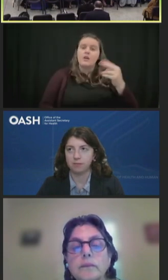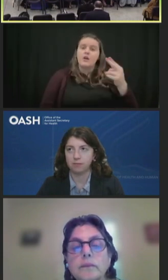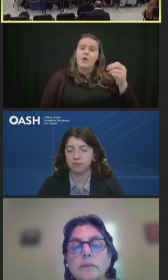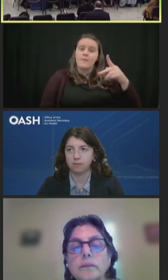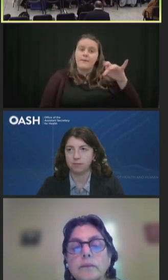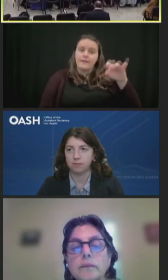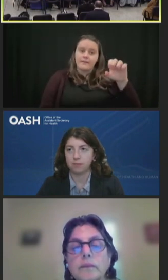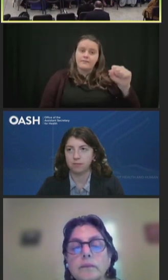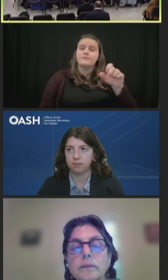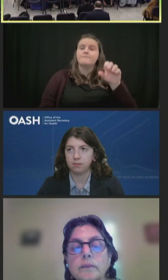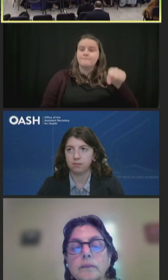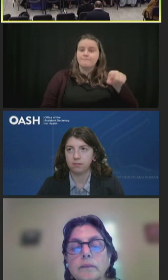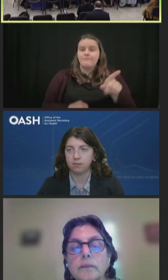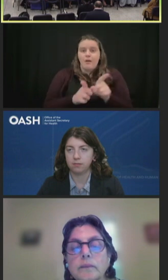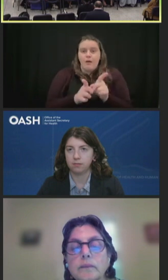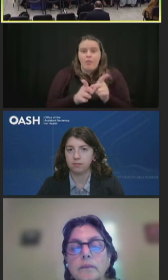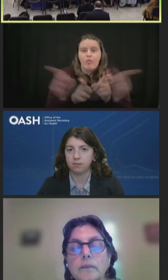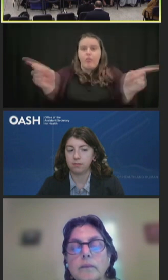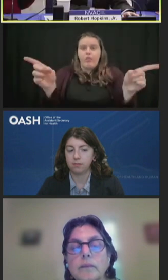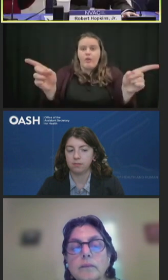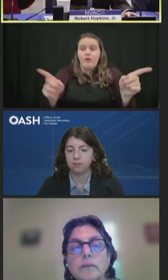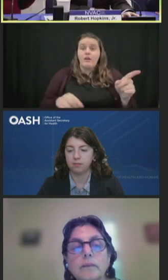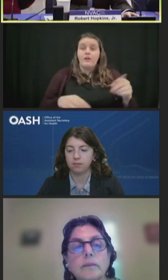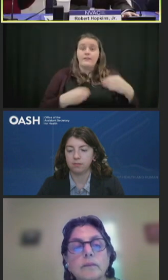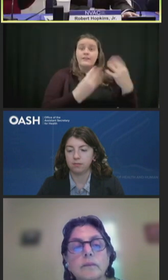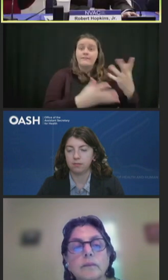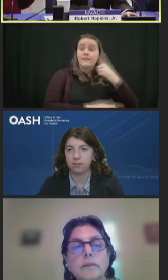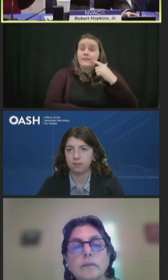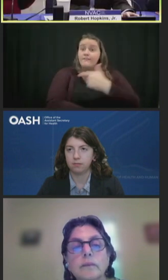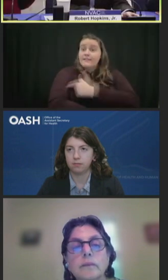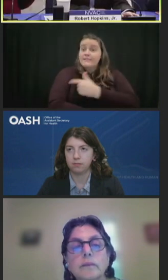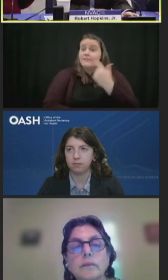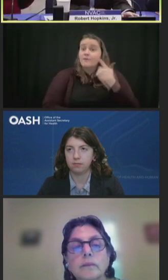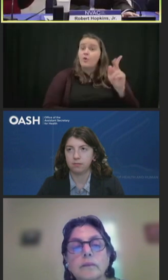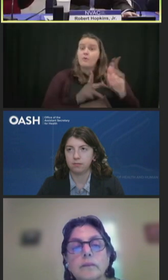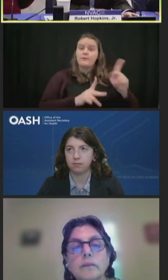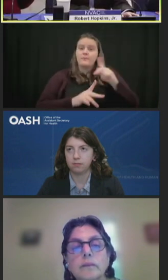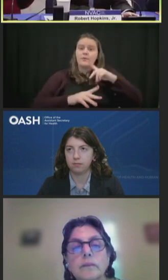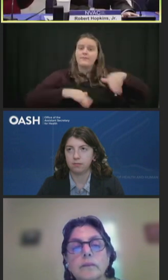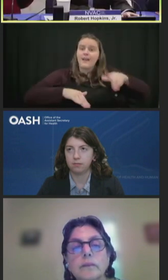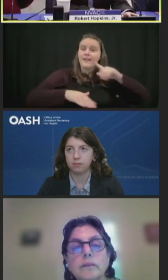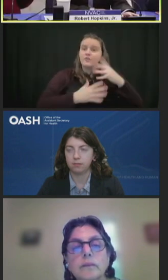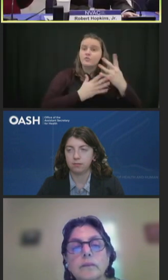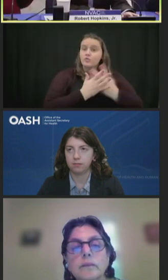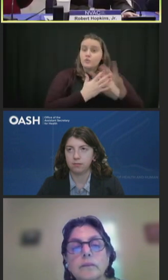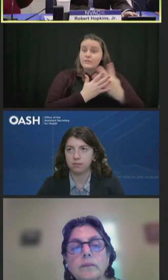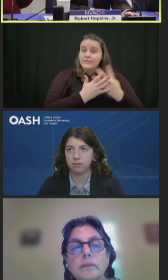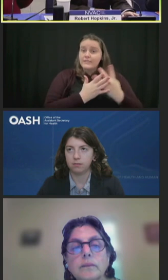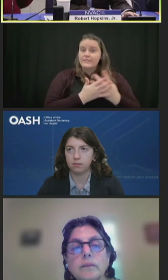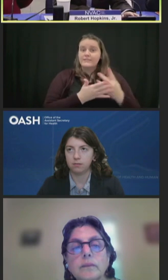that vaccine to those that we haven't screened gives us an opportunity to reduce the number